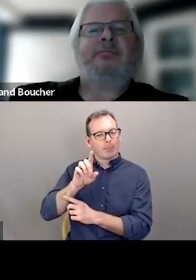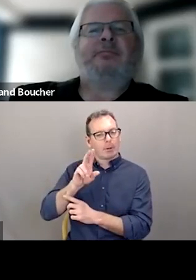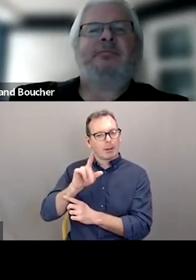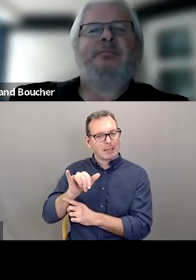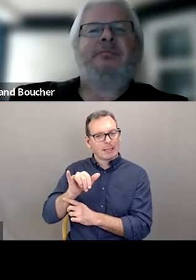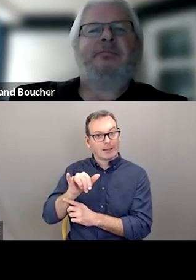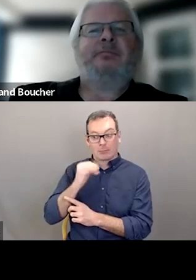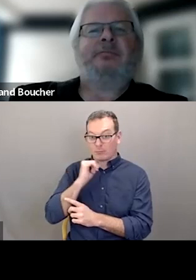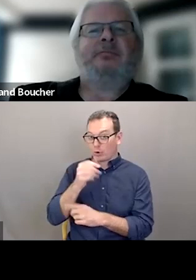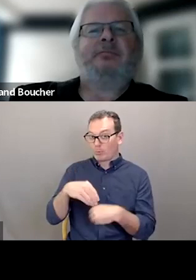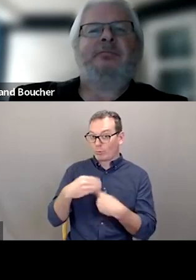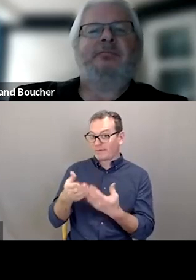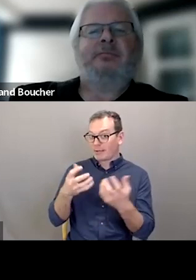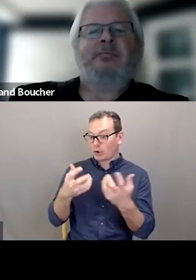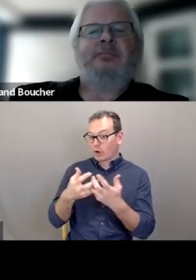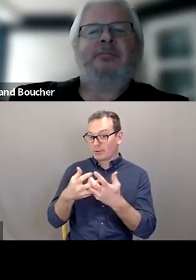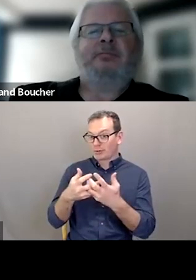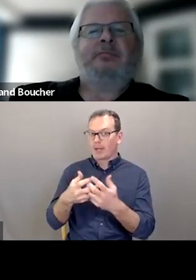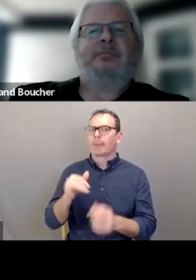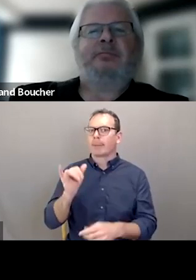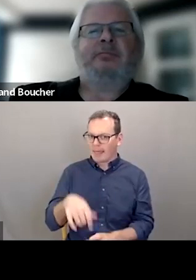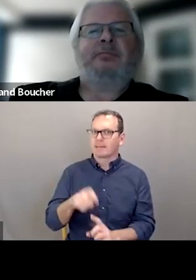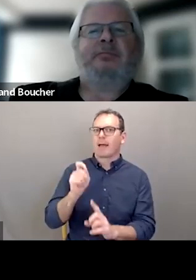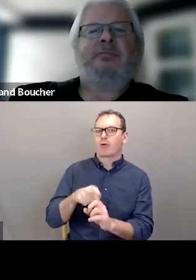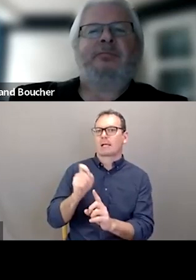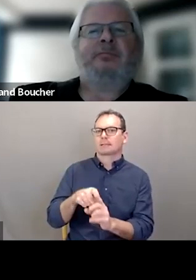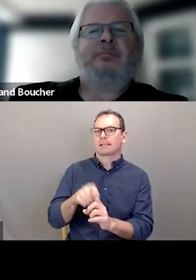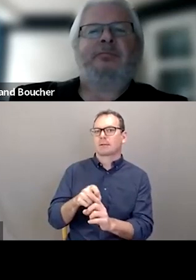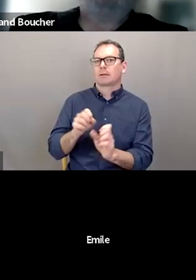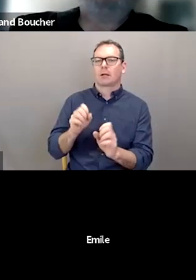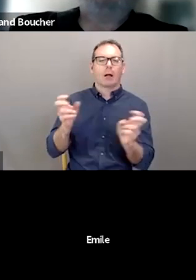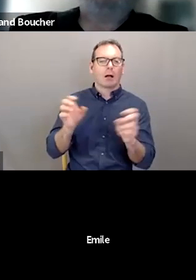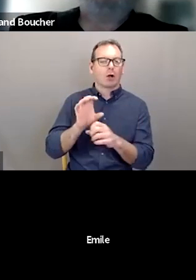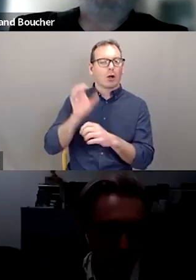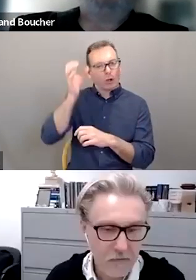is a form of harassment and it can be a way of pushing someone out of a job so there are still